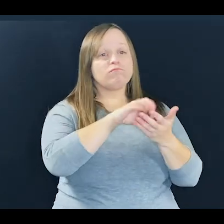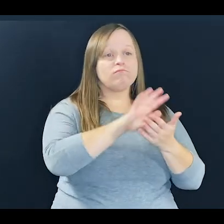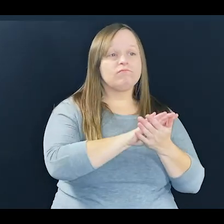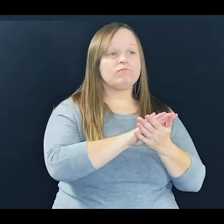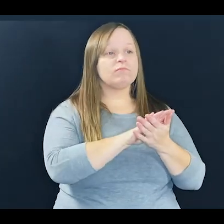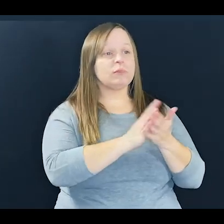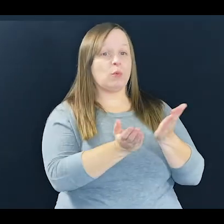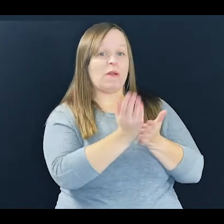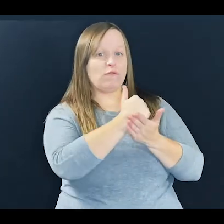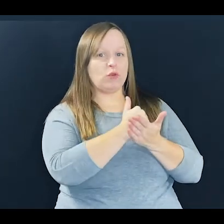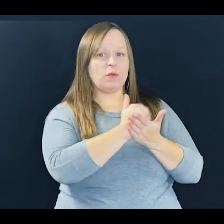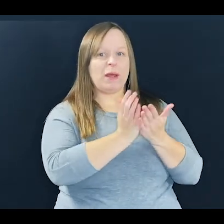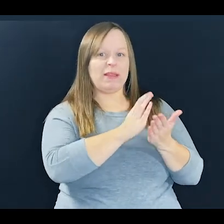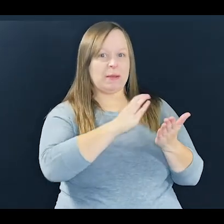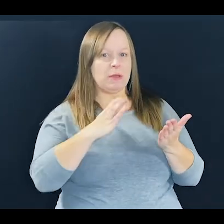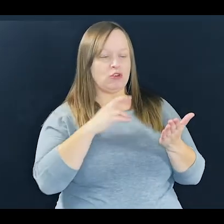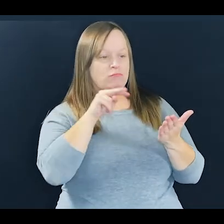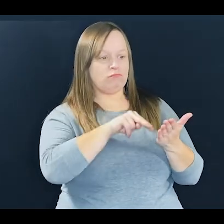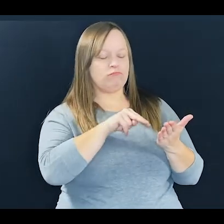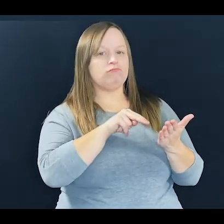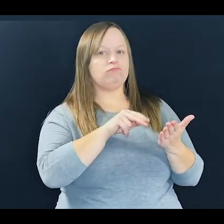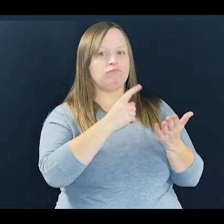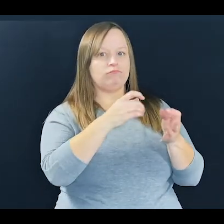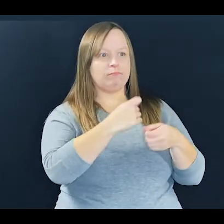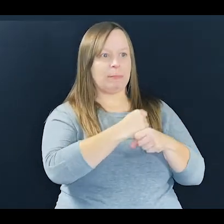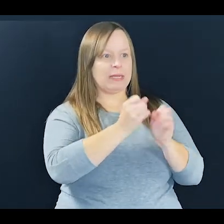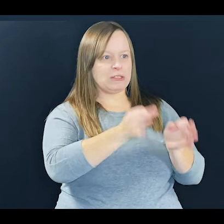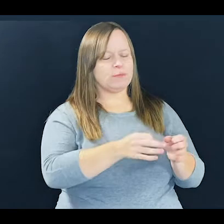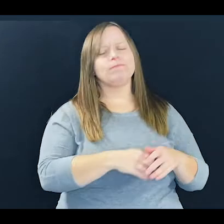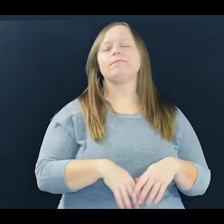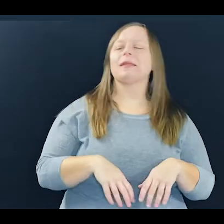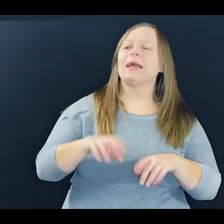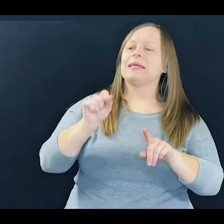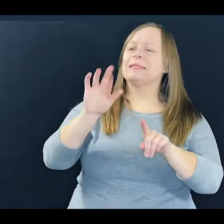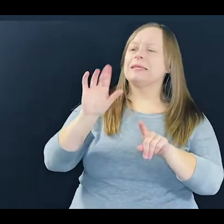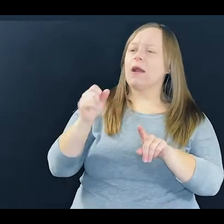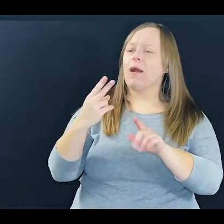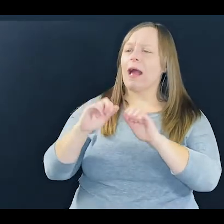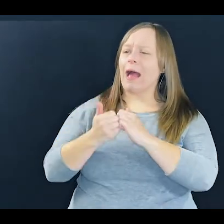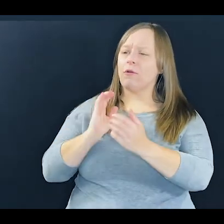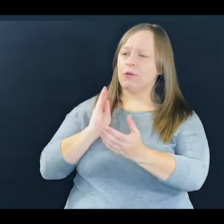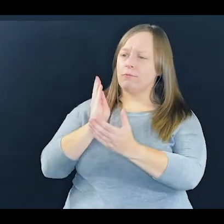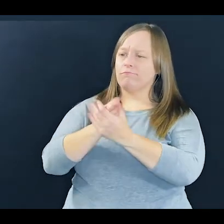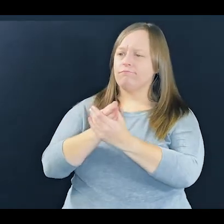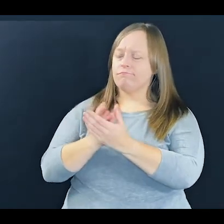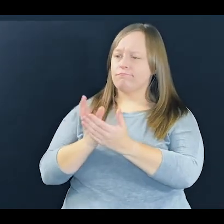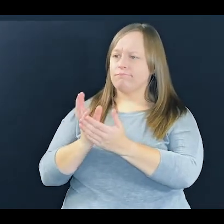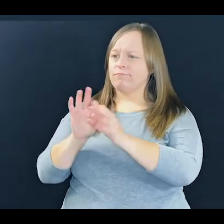And then it gets reviewed by the Commission. And Sarah, how does someone apply for the appeals process?